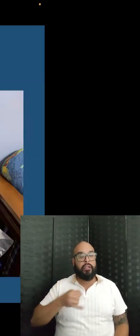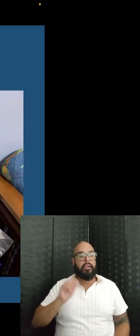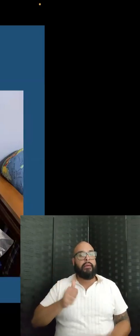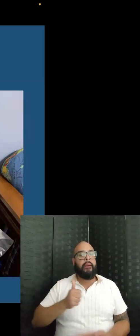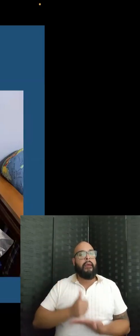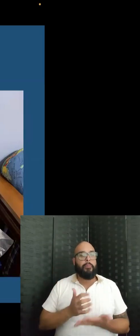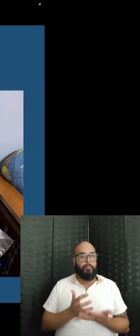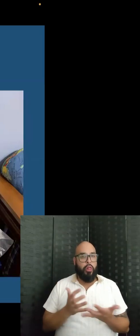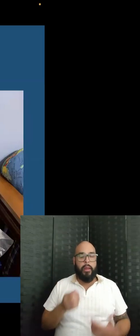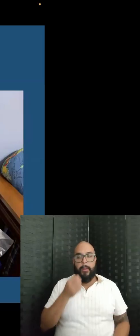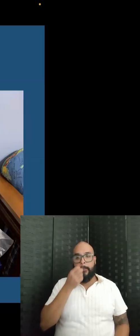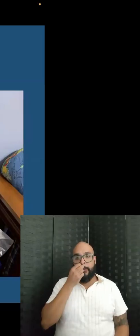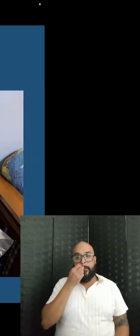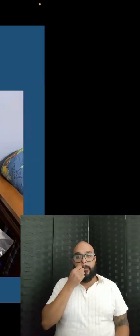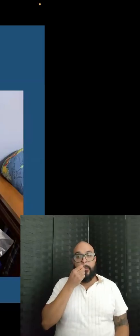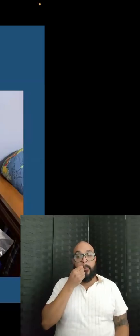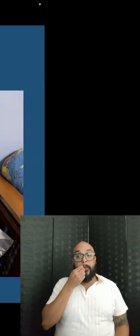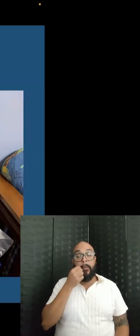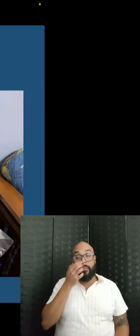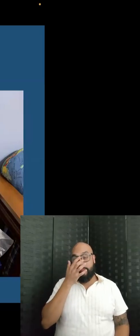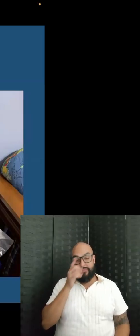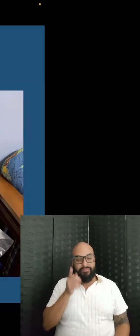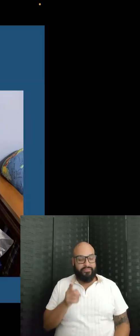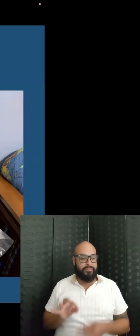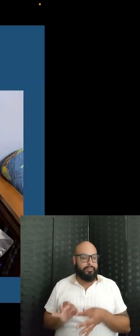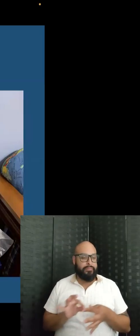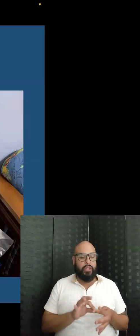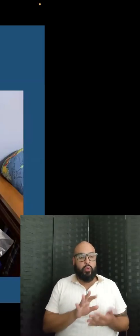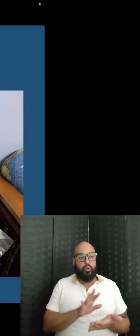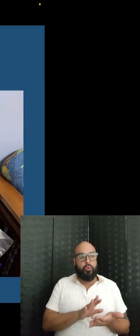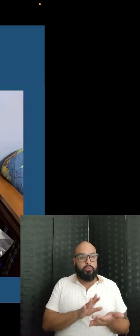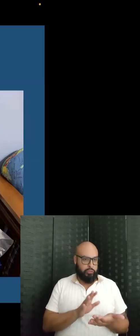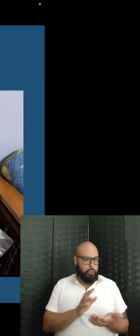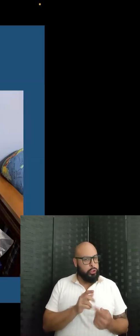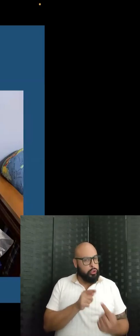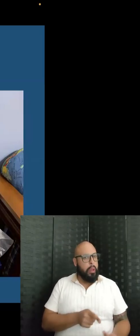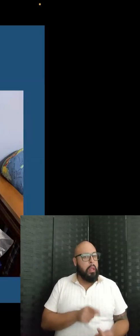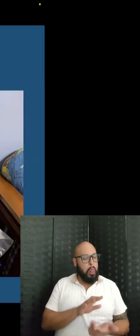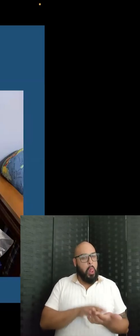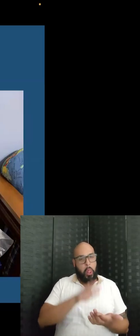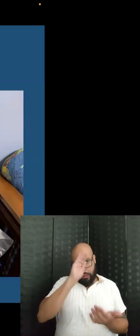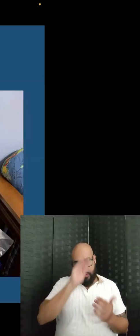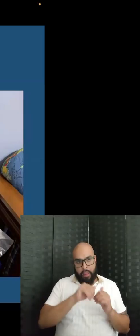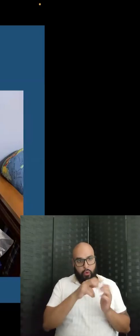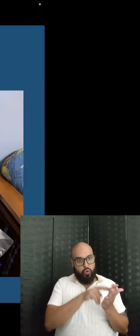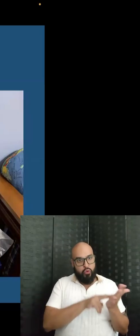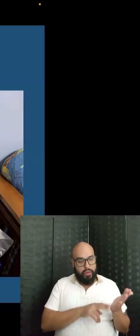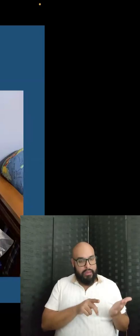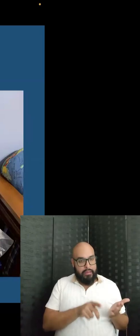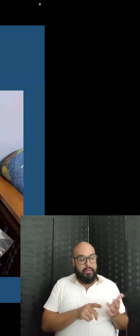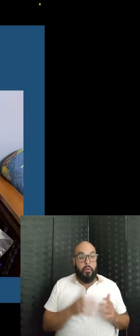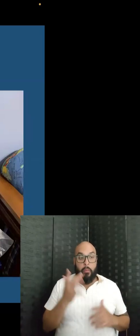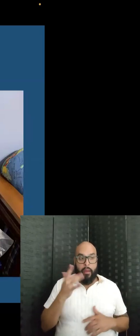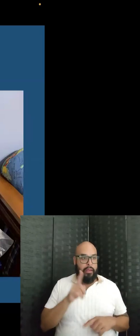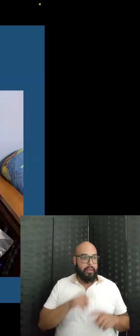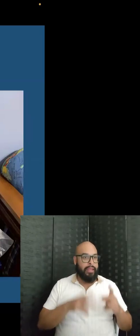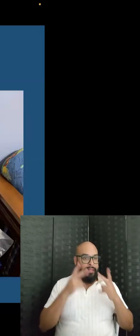It's just, it's a hard, hard way to learn because you're not seeing the whole picture at once as students with normal sight would be doing.